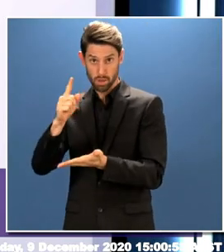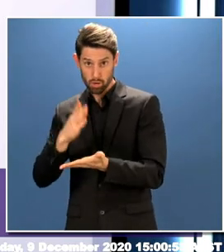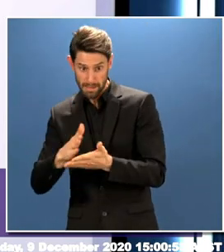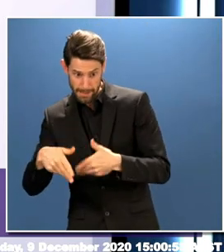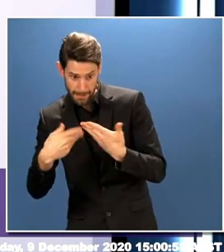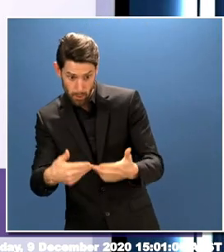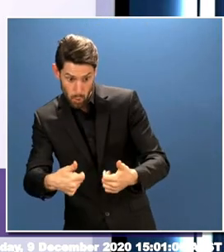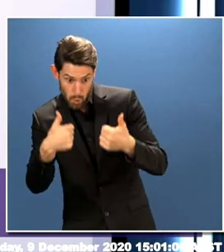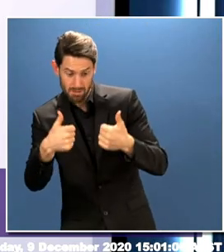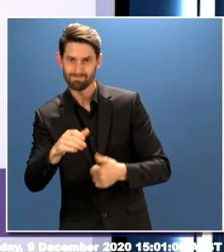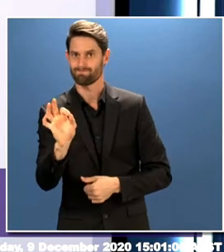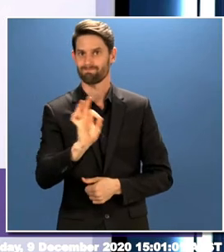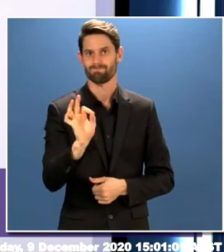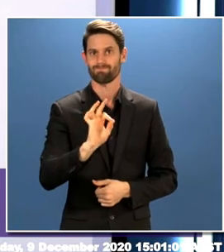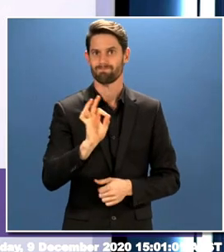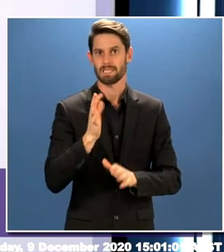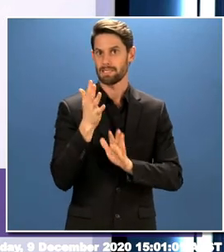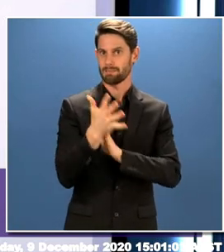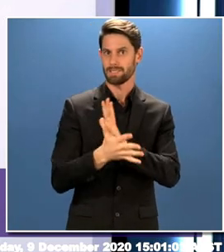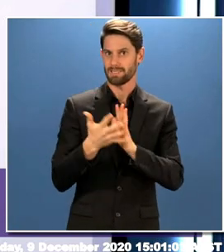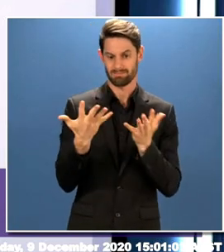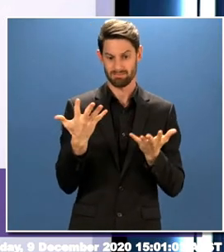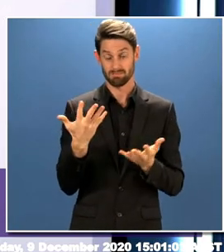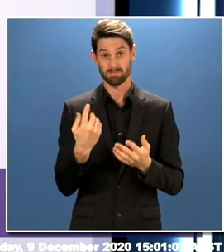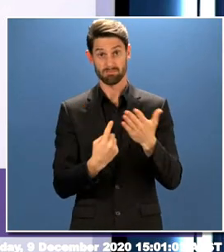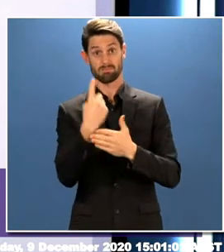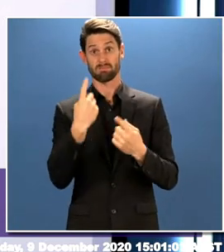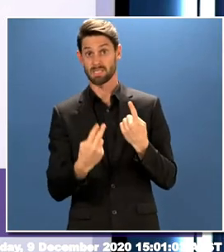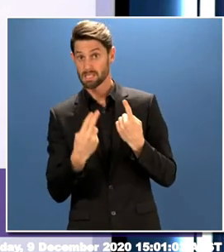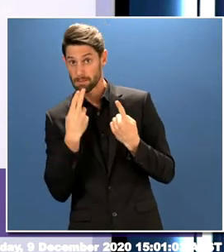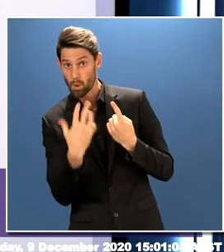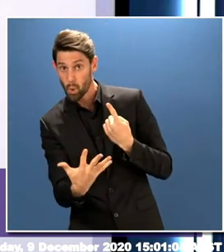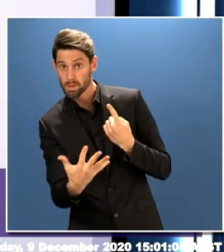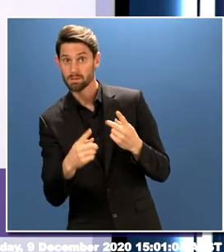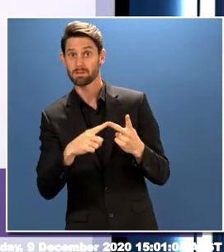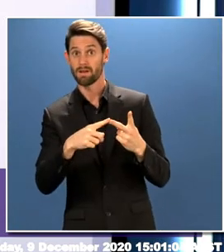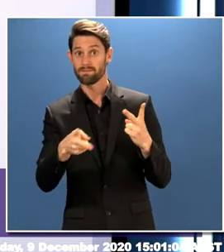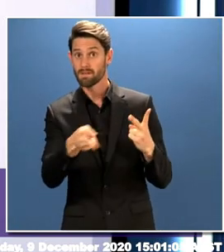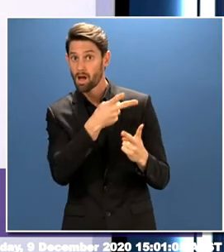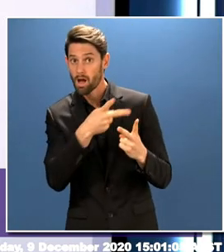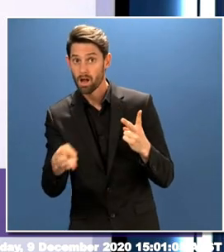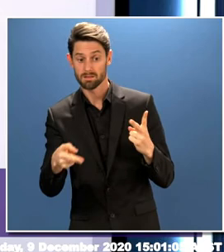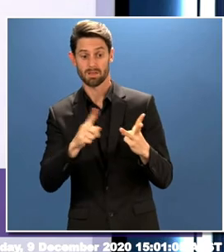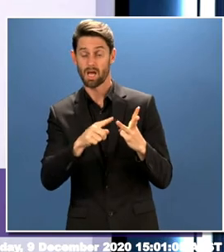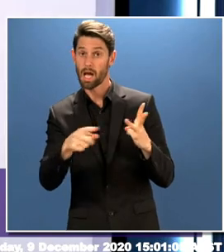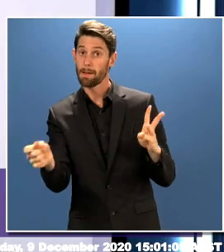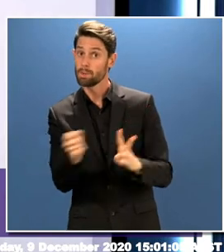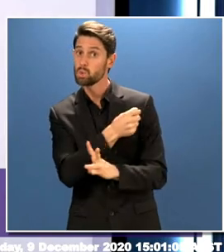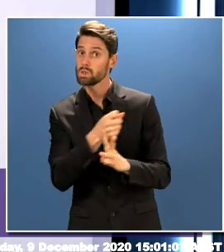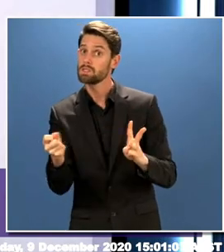And this leads to conditions for exploitation, violence, abuse of young people with disability.